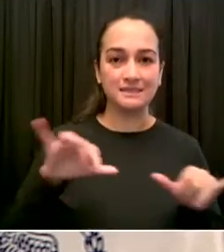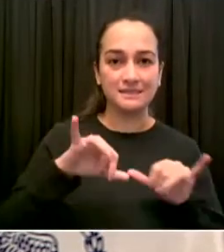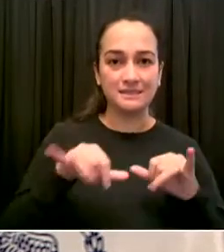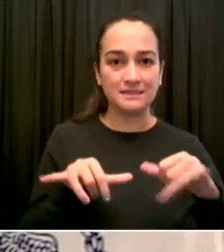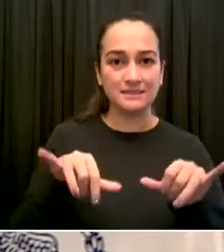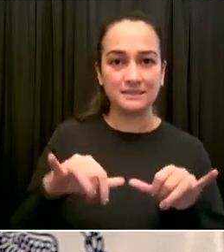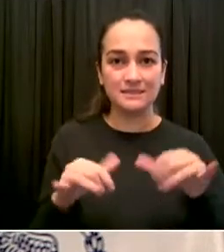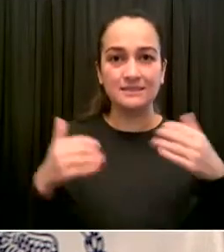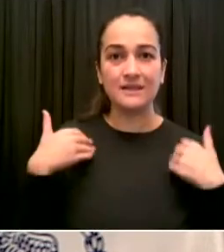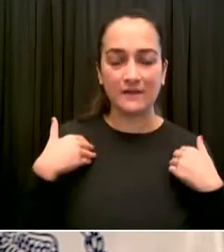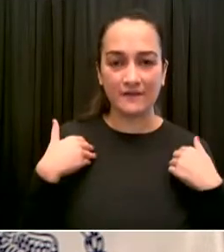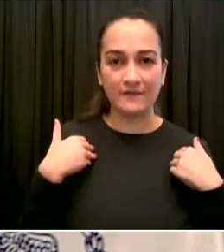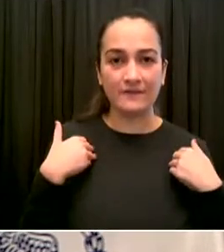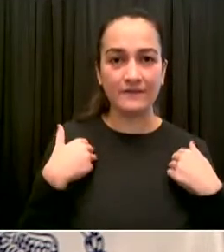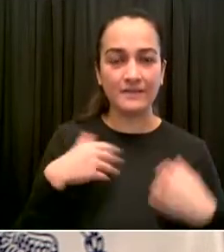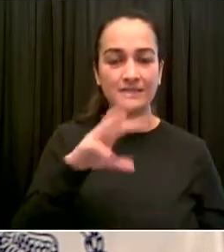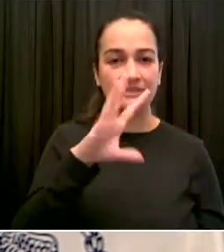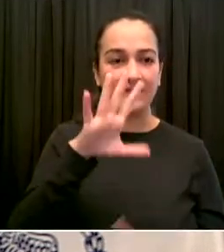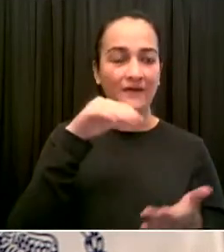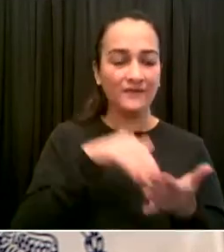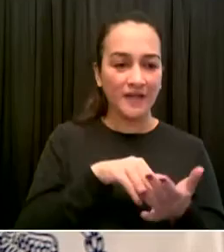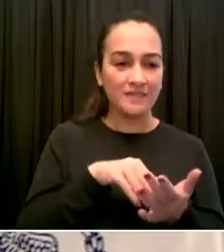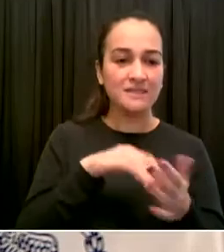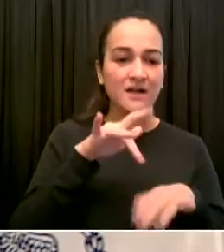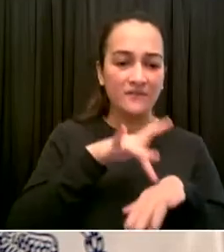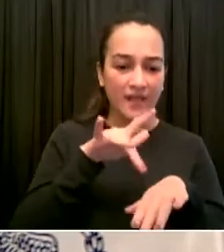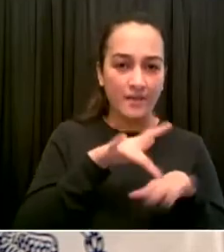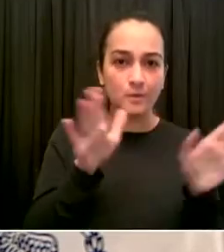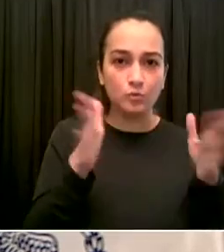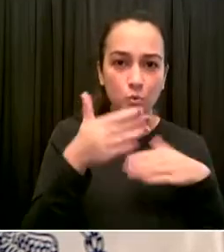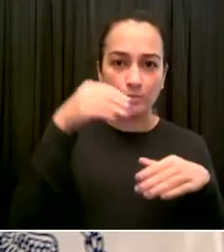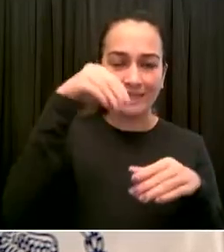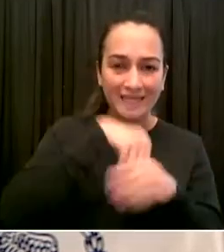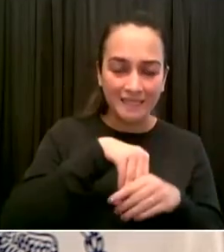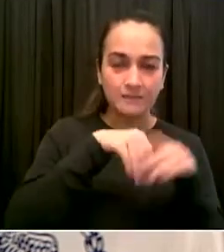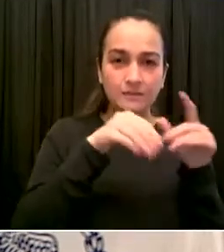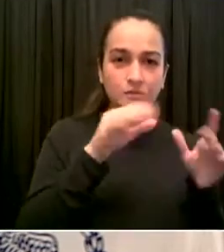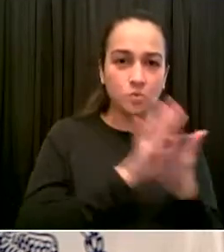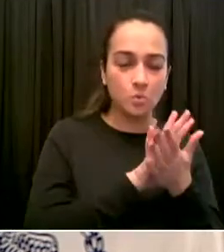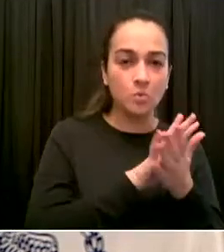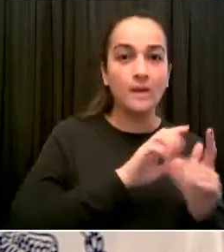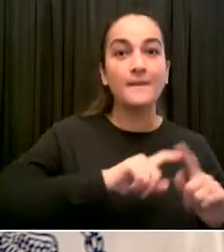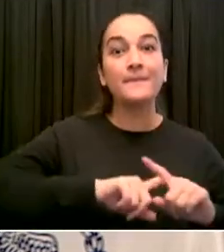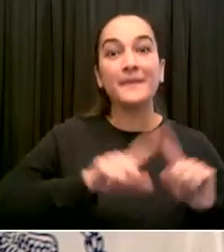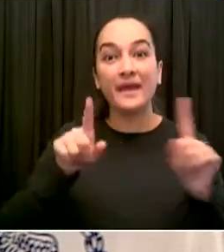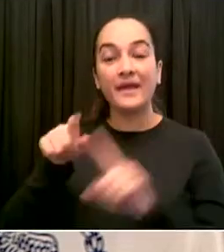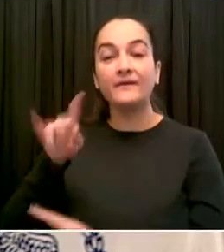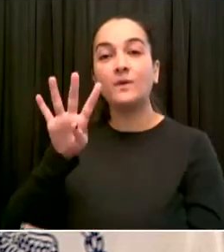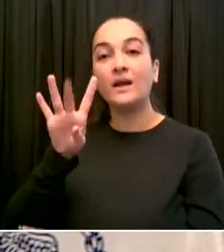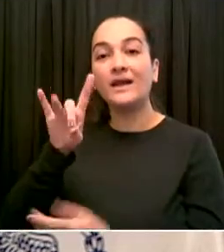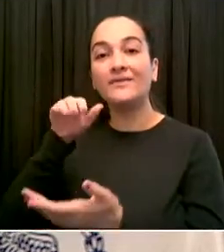INTERESTING SPLT IDECISION. WE NEED TO FIGURE OUT HOW MANY